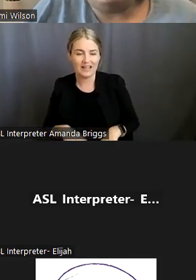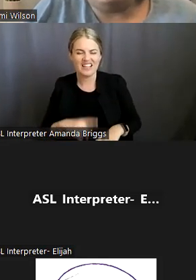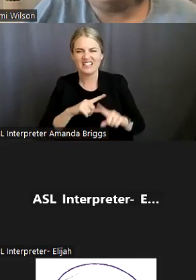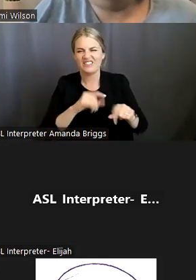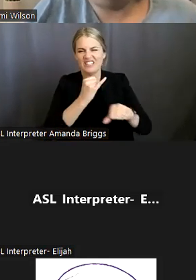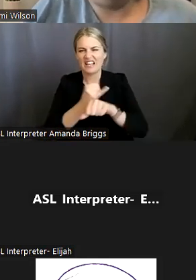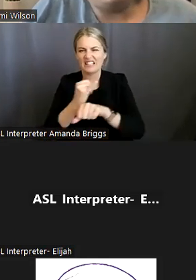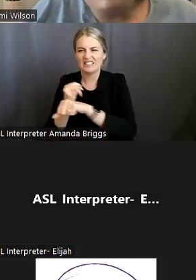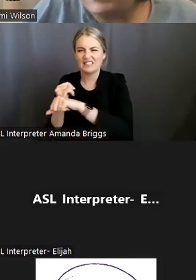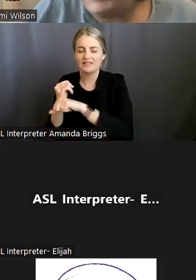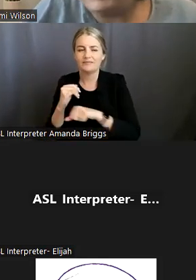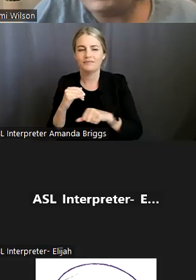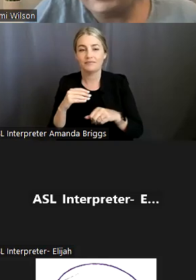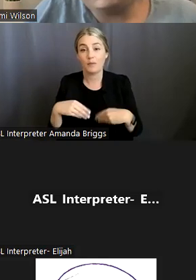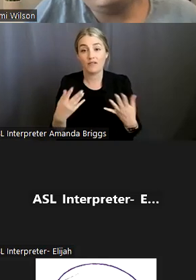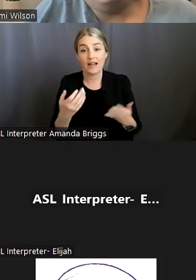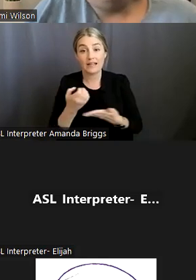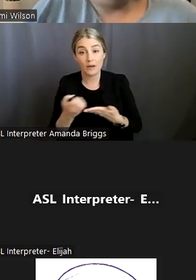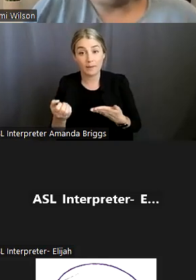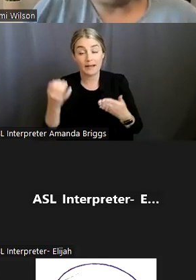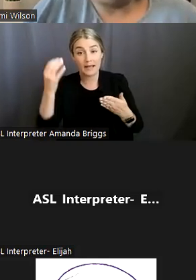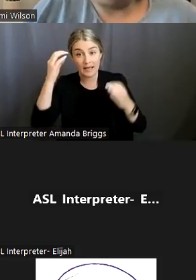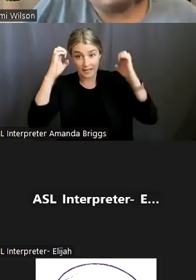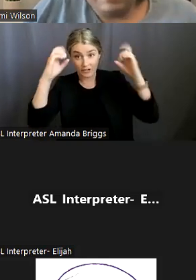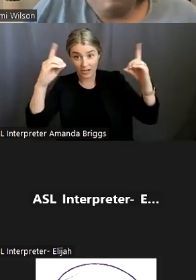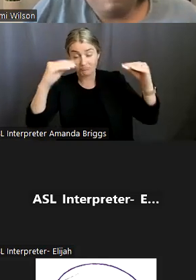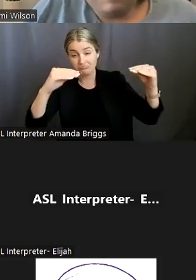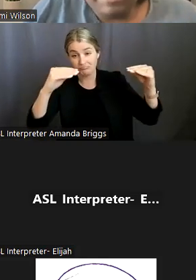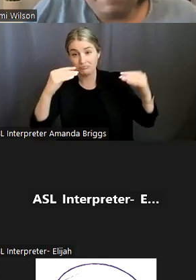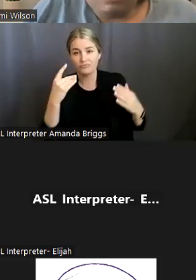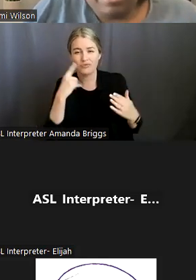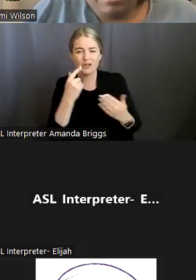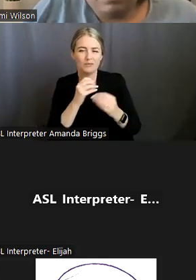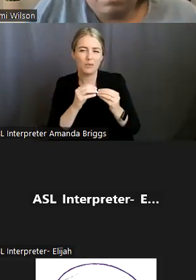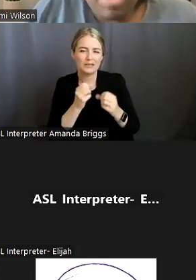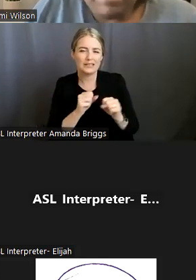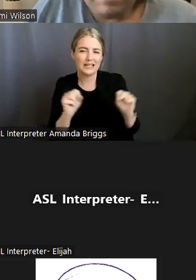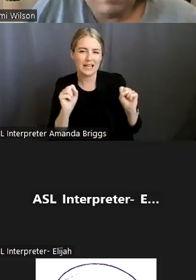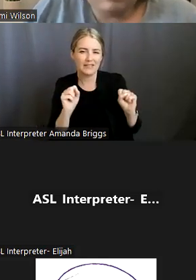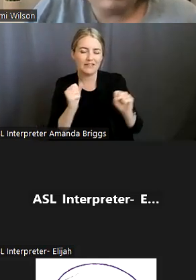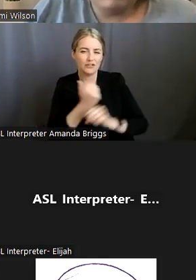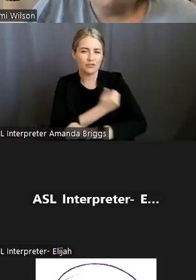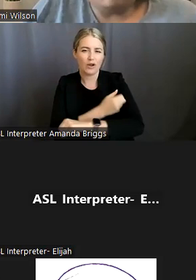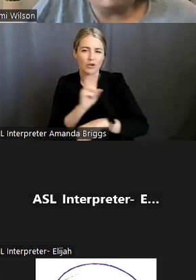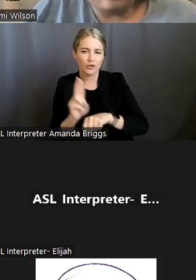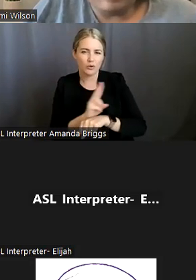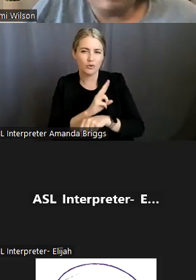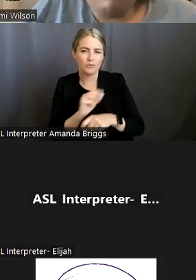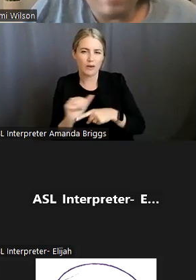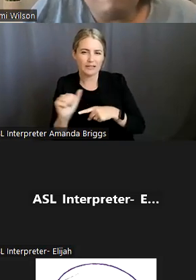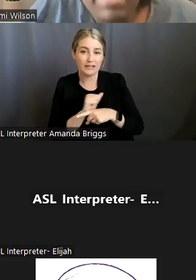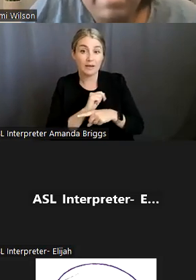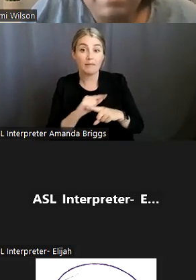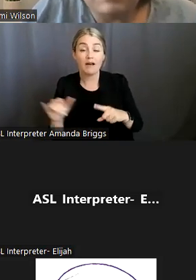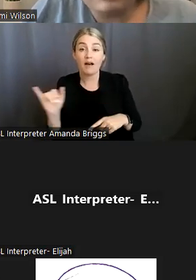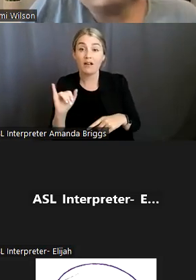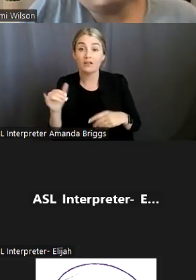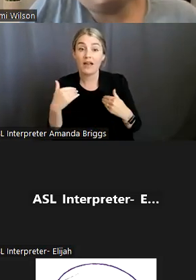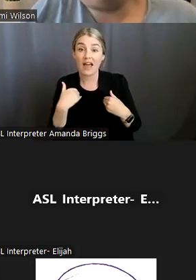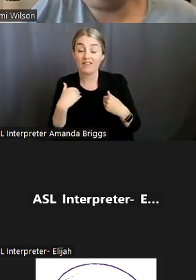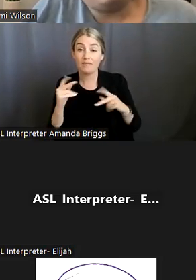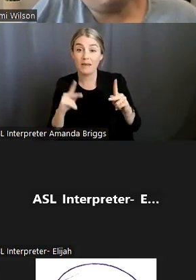and education for safer drug use practices, but they have advocates on site to help connect